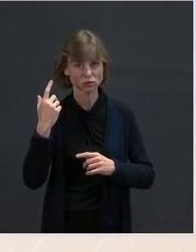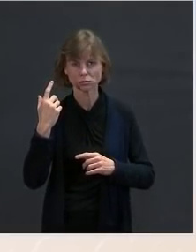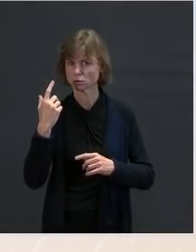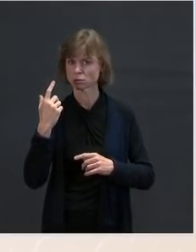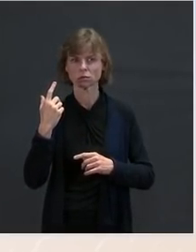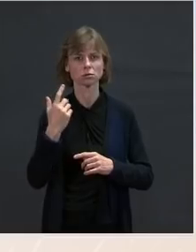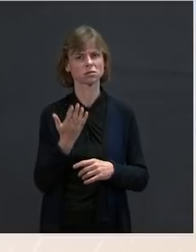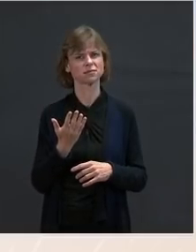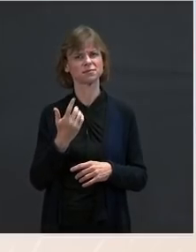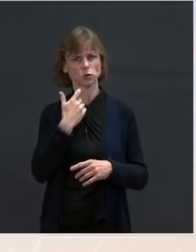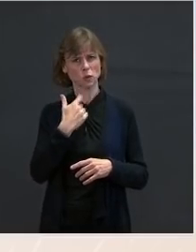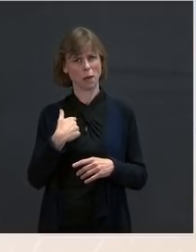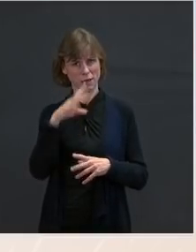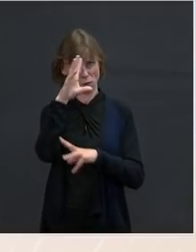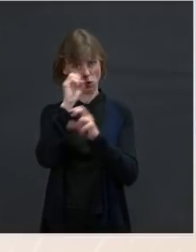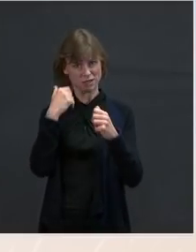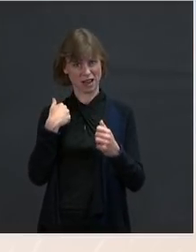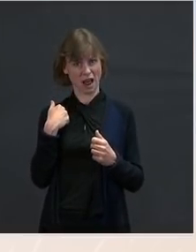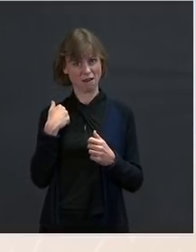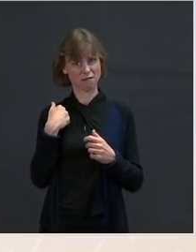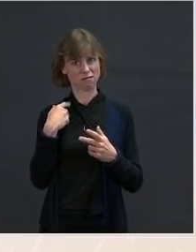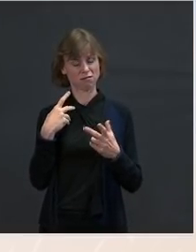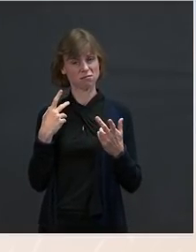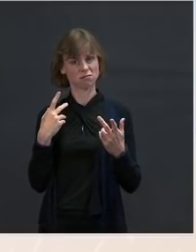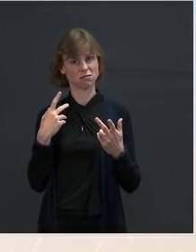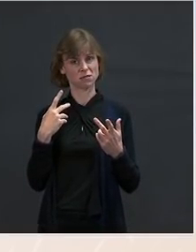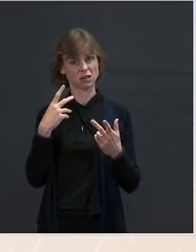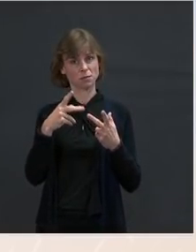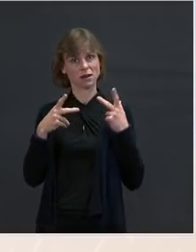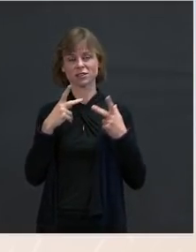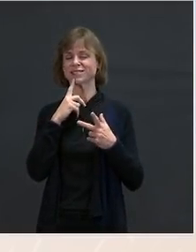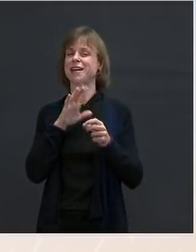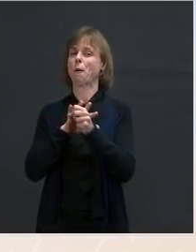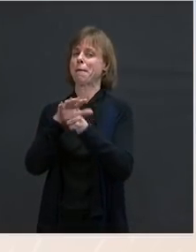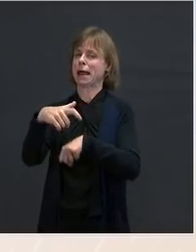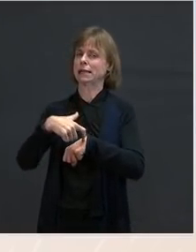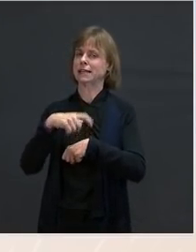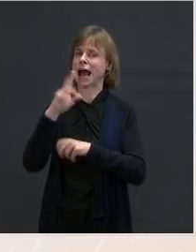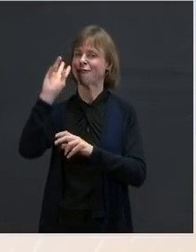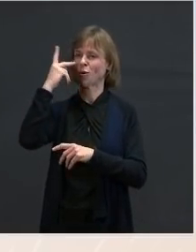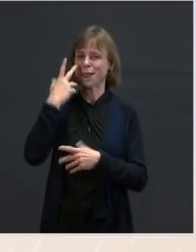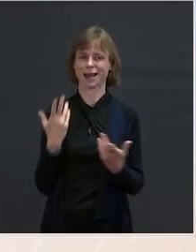does the President have a position on that? Ms. Psaki: There's plenty of time for politics. The President has been in office for a month.